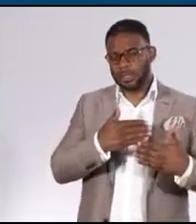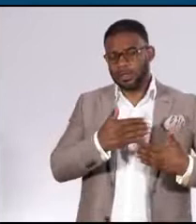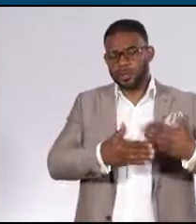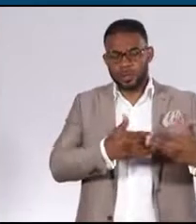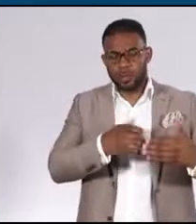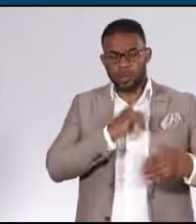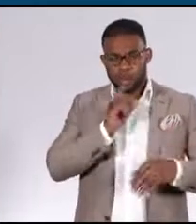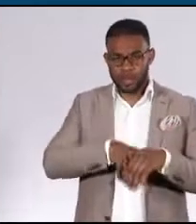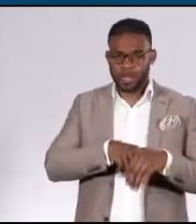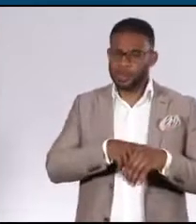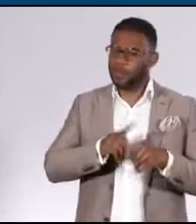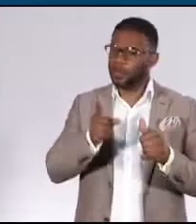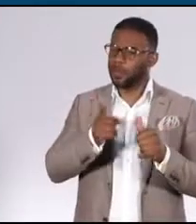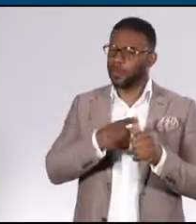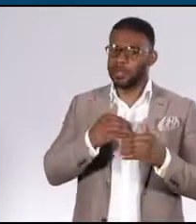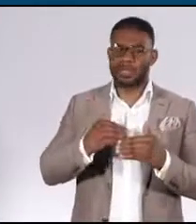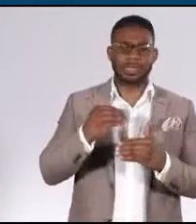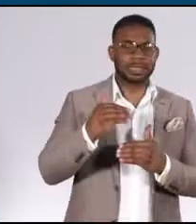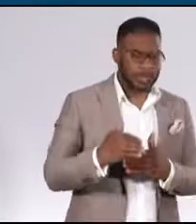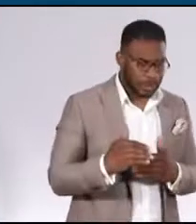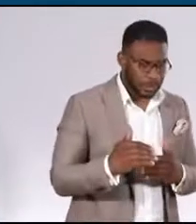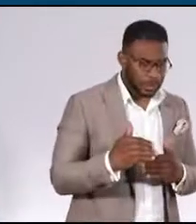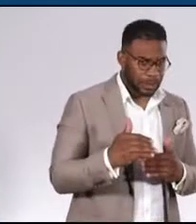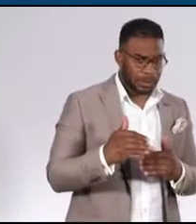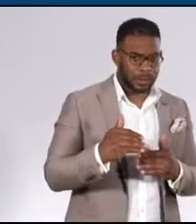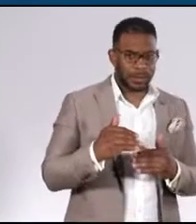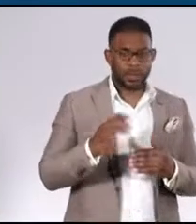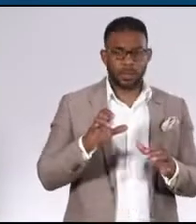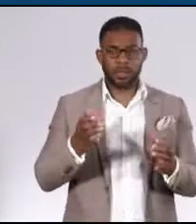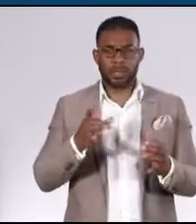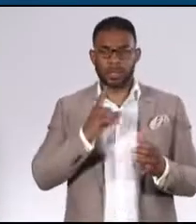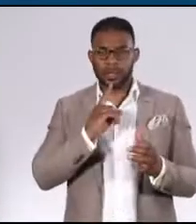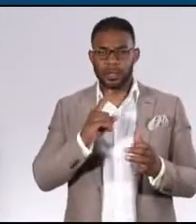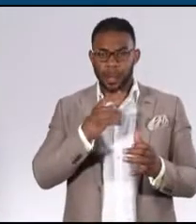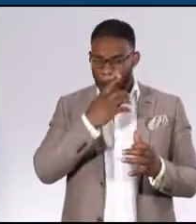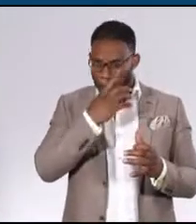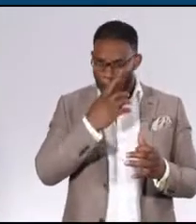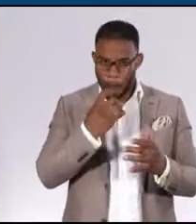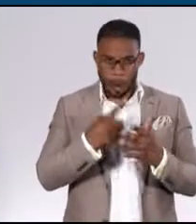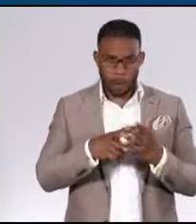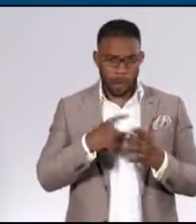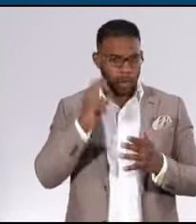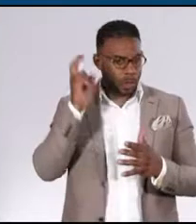so The first step per, say, and be on it here is uh what the cochlear does. The inner ear.